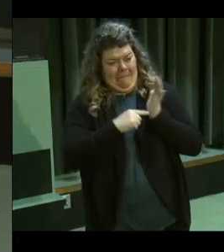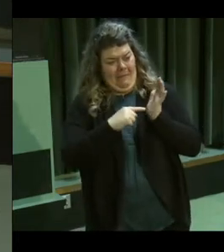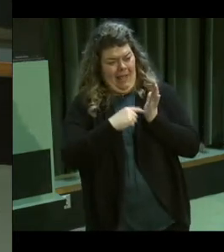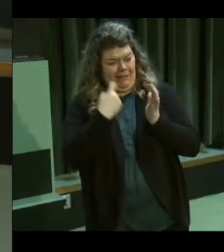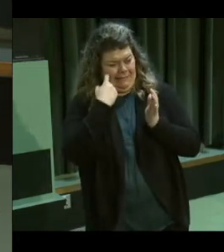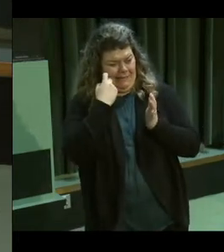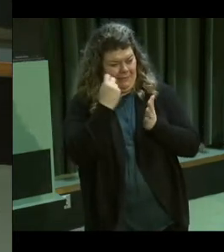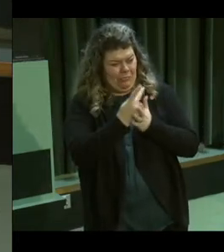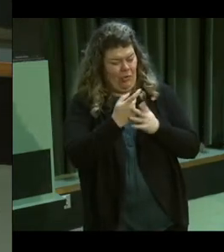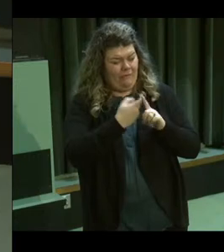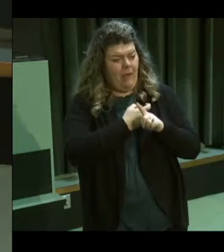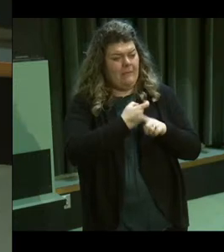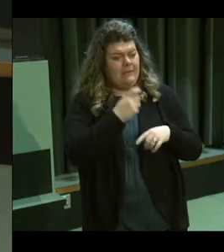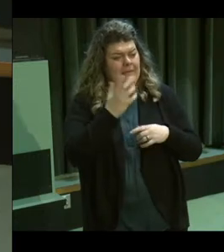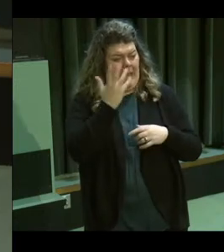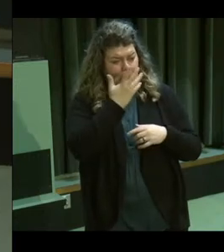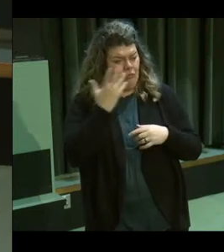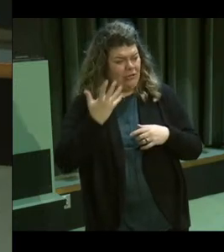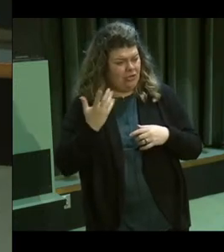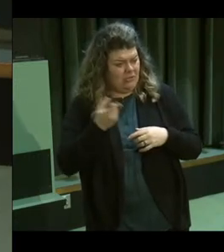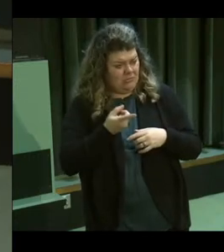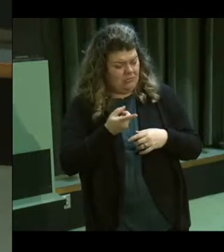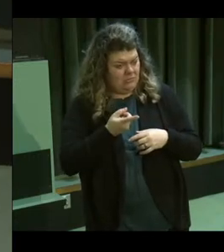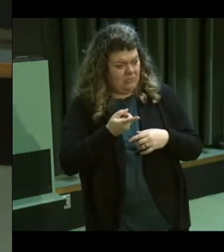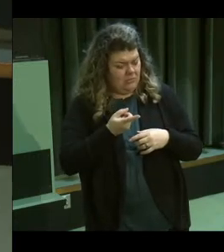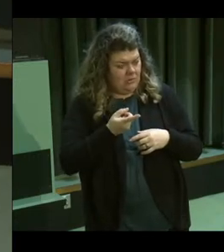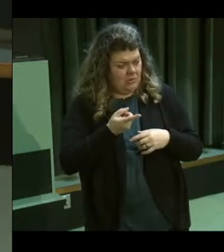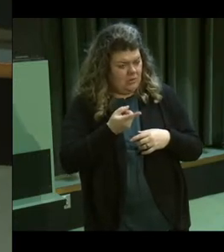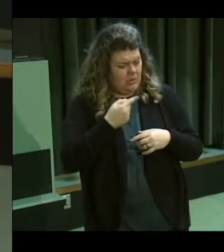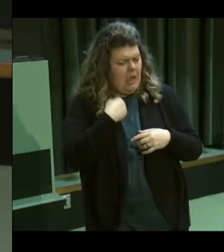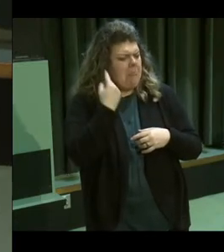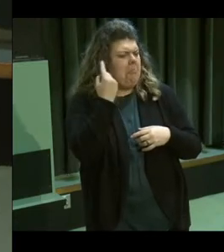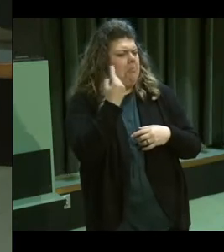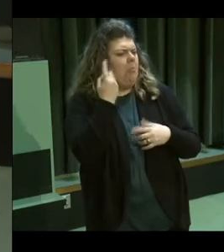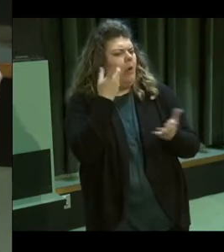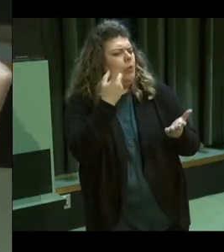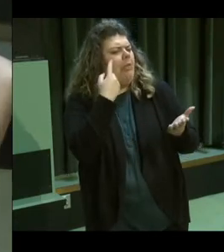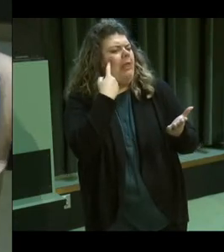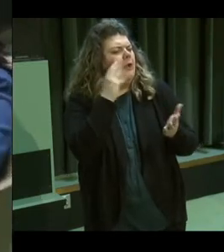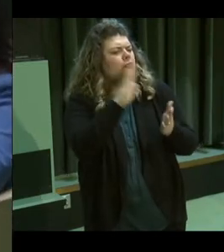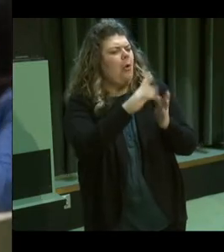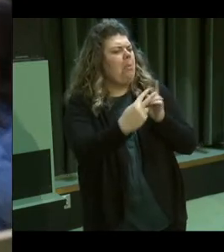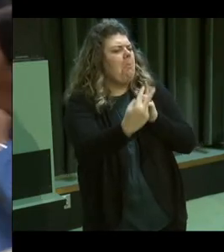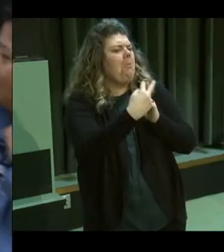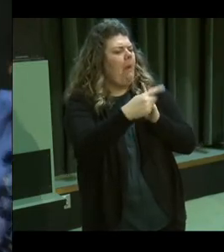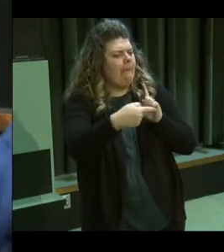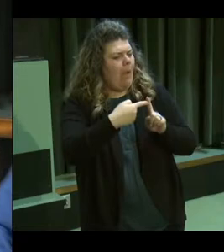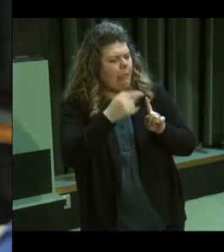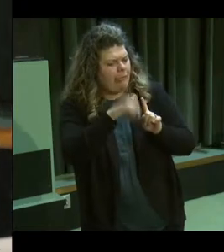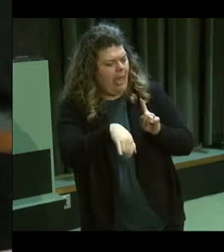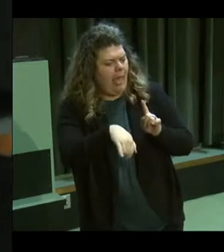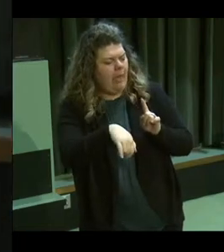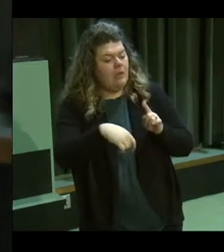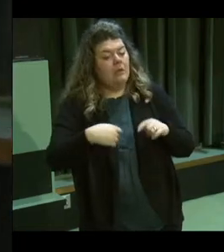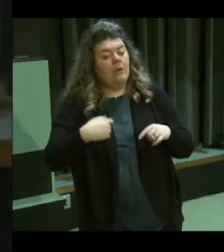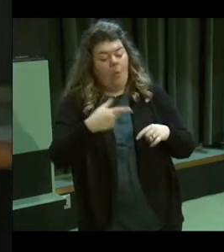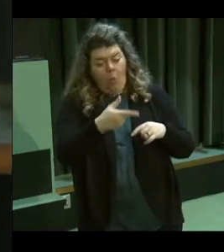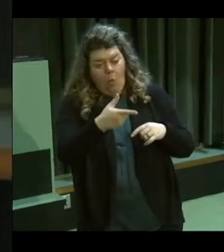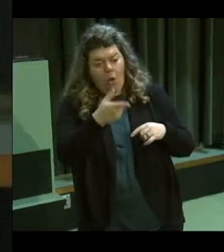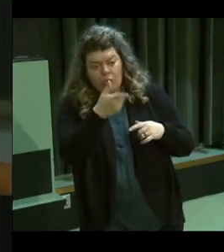immigration. Have you? I'm Tell me. Well, I'm just wondering what